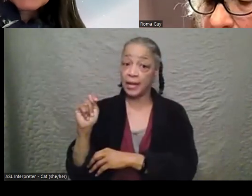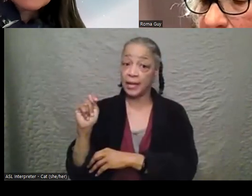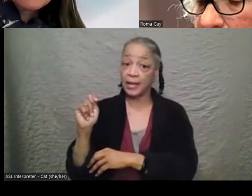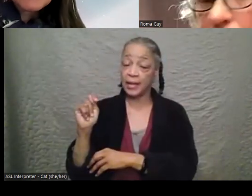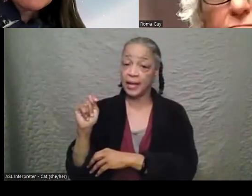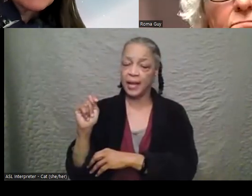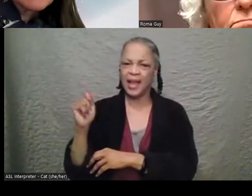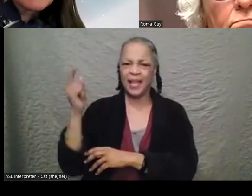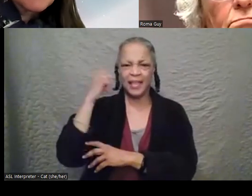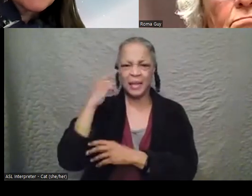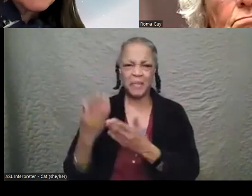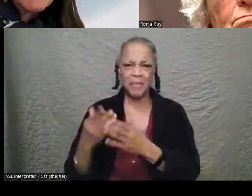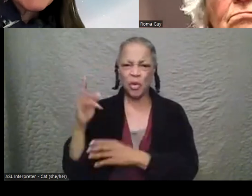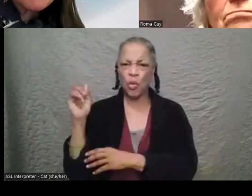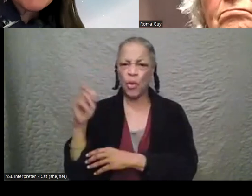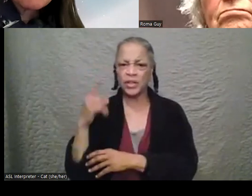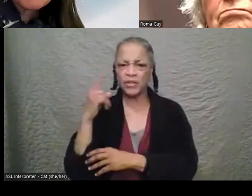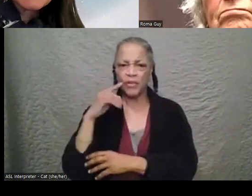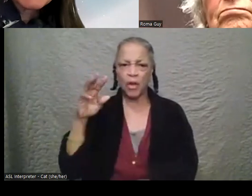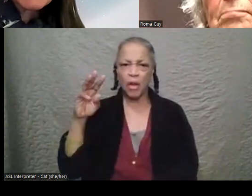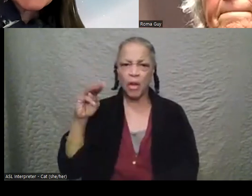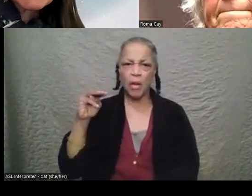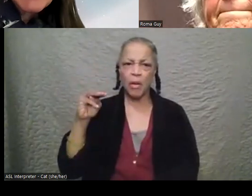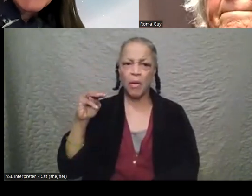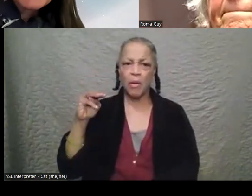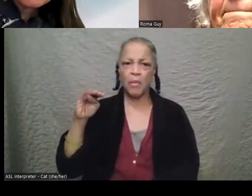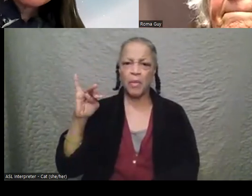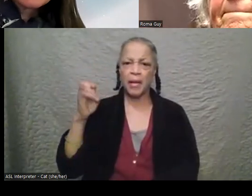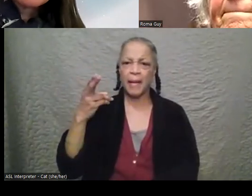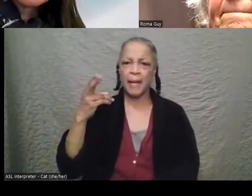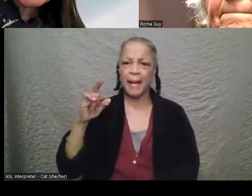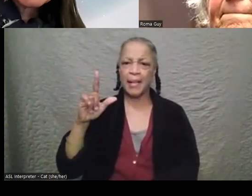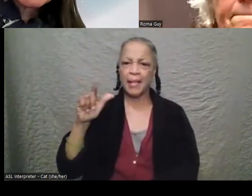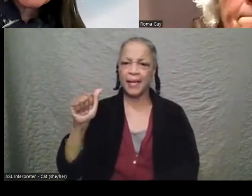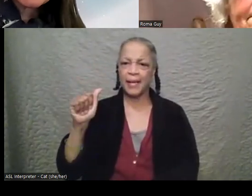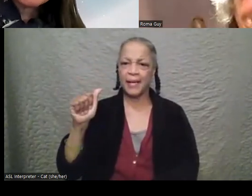a question for Michaela, someone else let me know if you want to answer this.